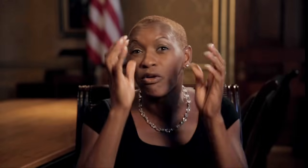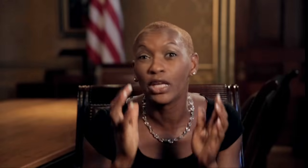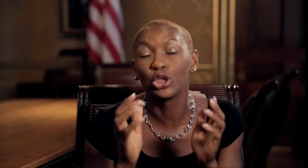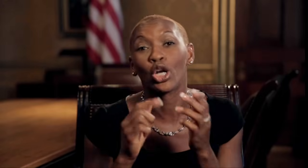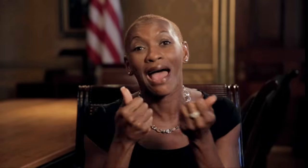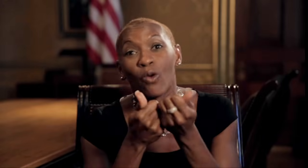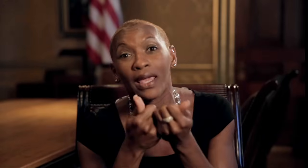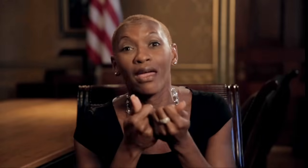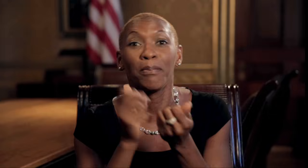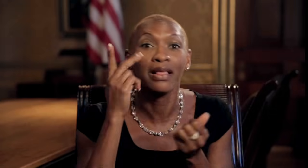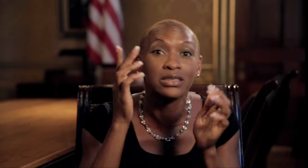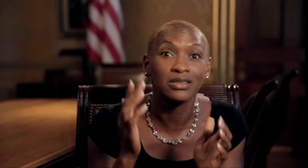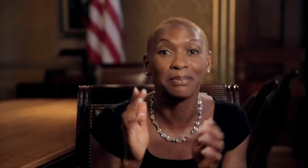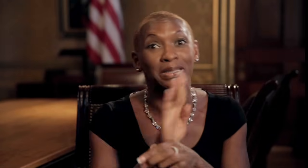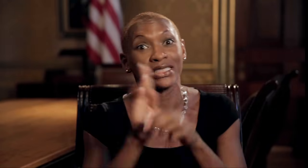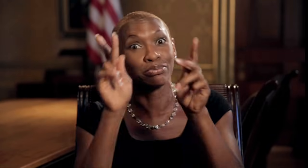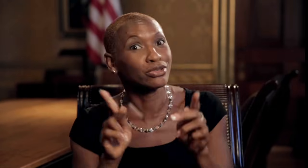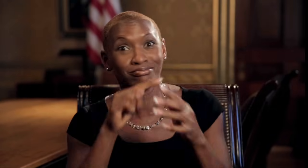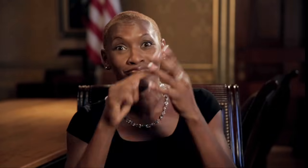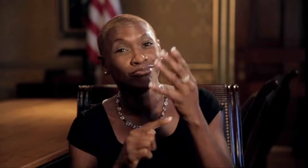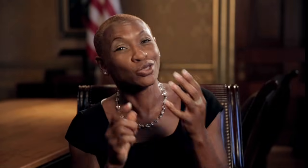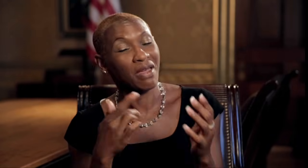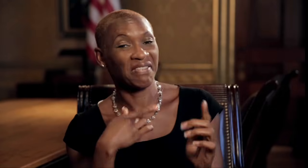You could be a professor, advocate, politician, businessperson.